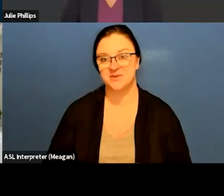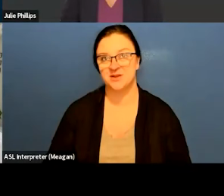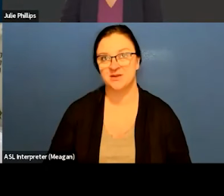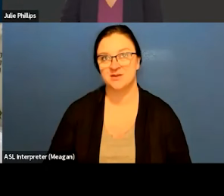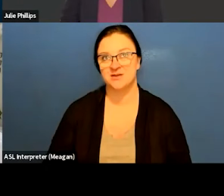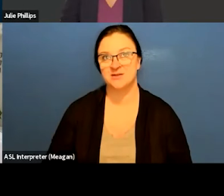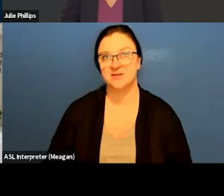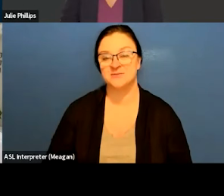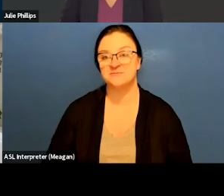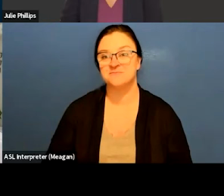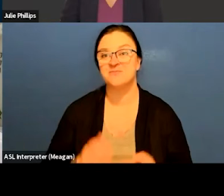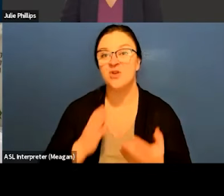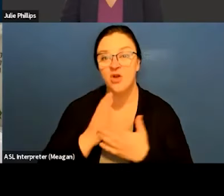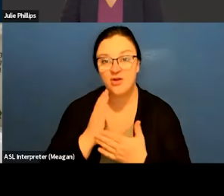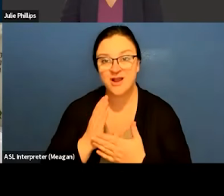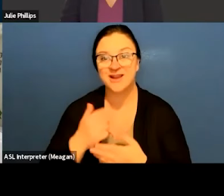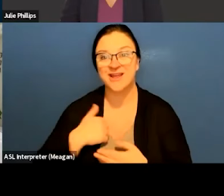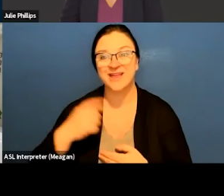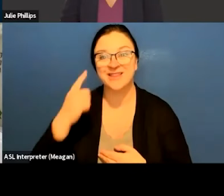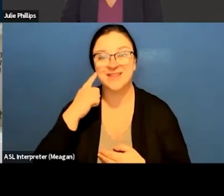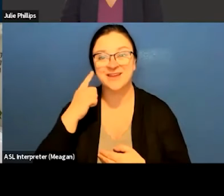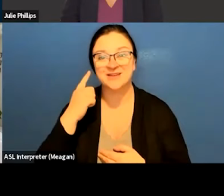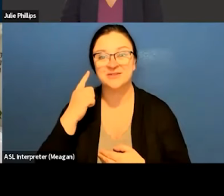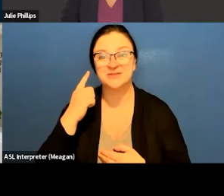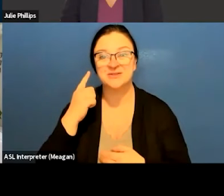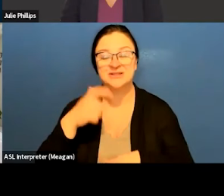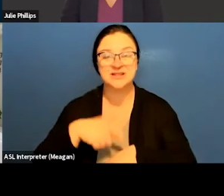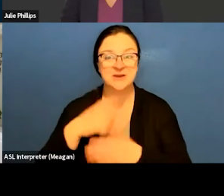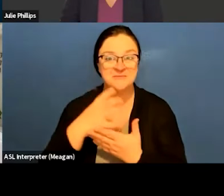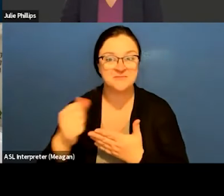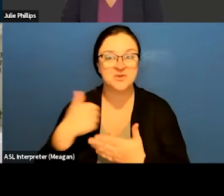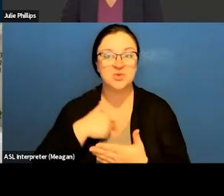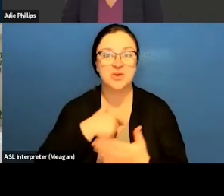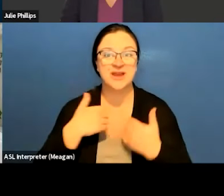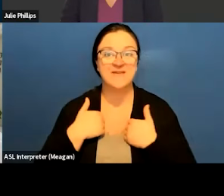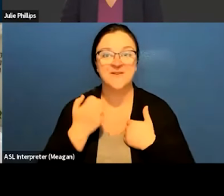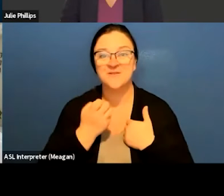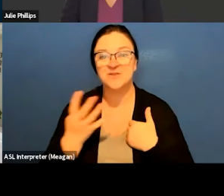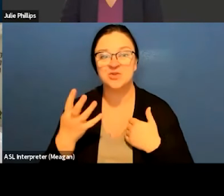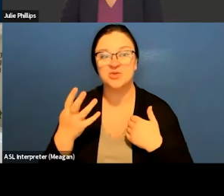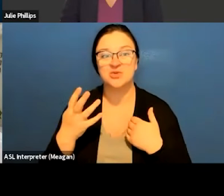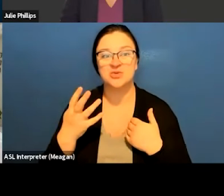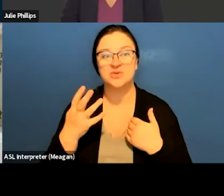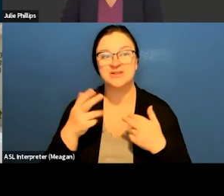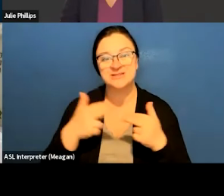All right, and I think we are just about out of time, and we have a couple of wrap up slides that we do need to cover.